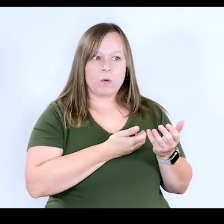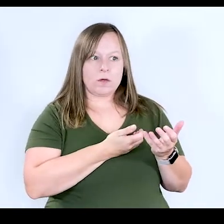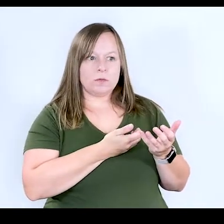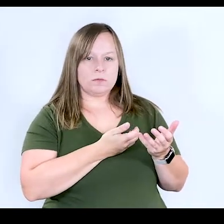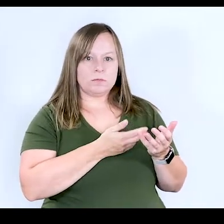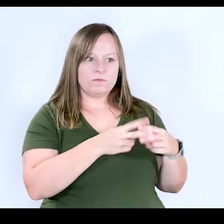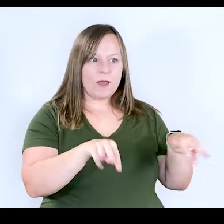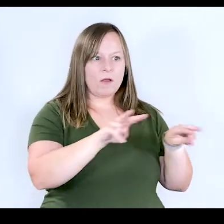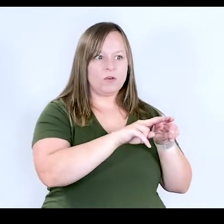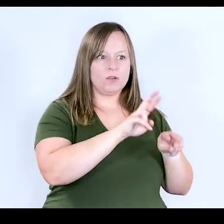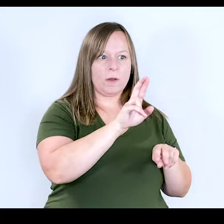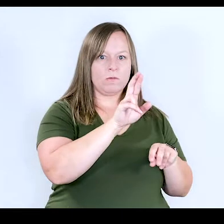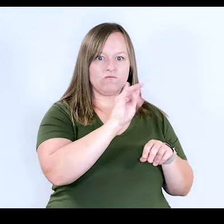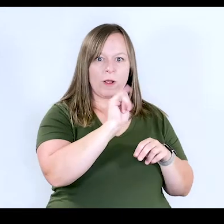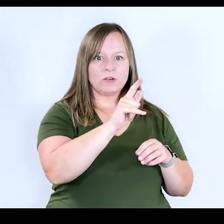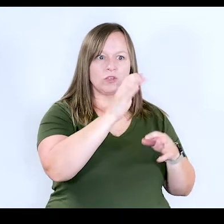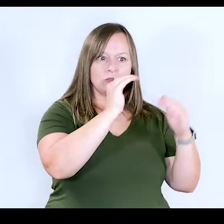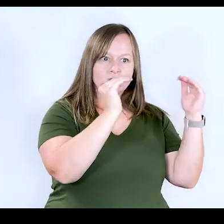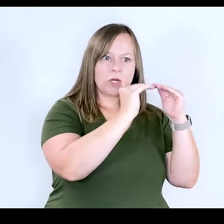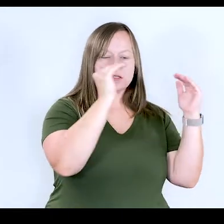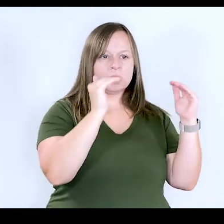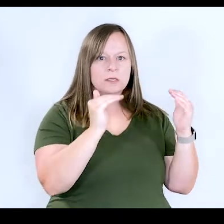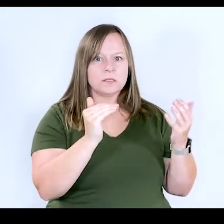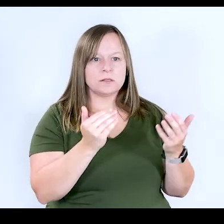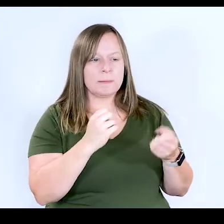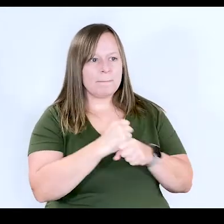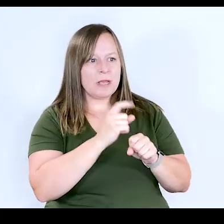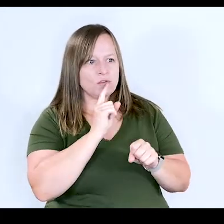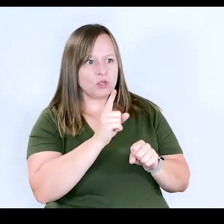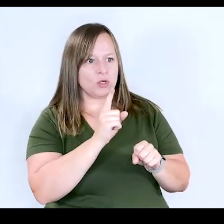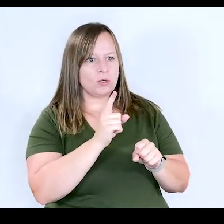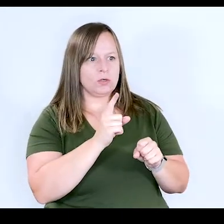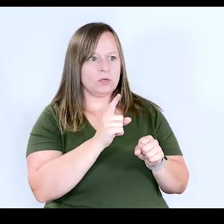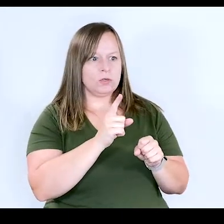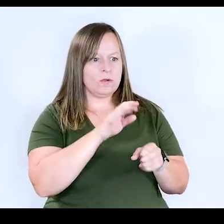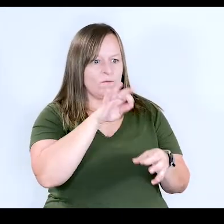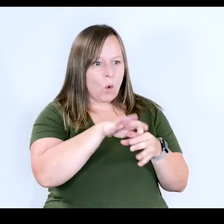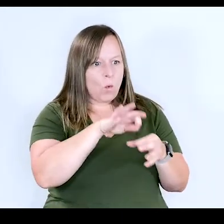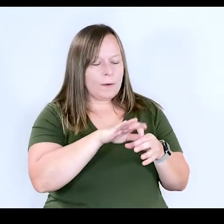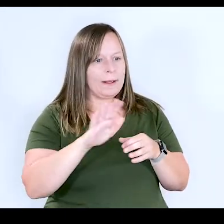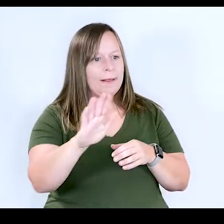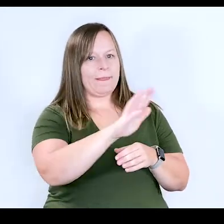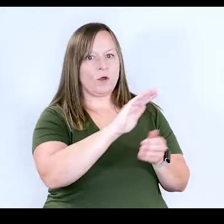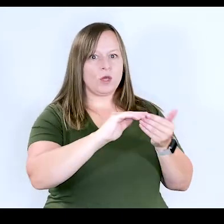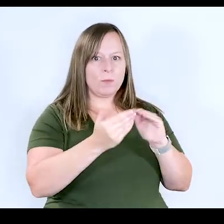and racial justice, and we want to make sure that there are bases voting and that their communities are